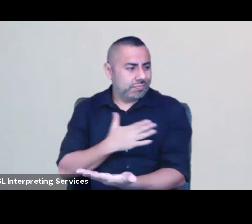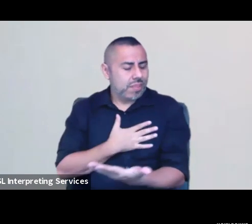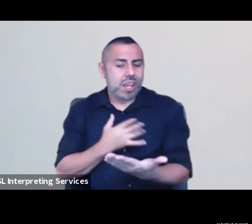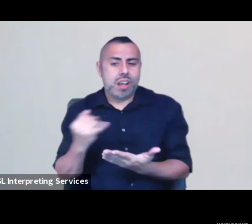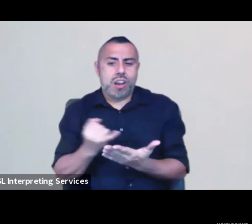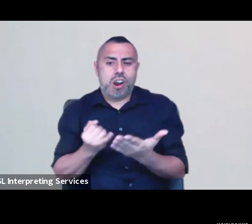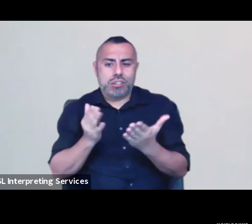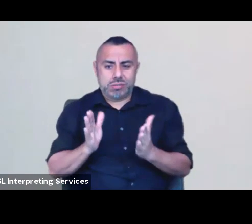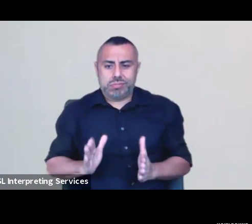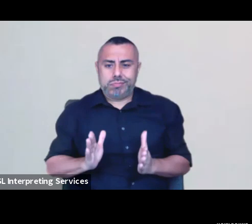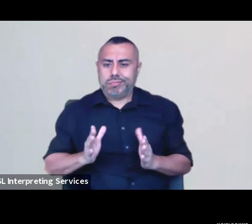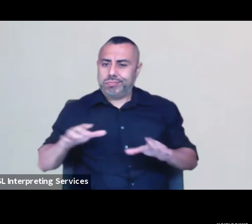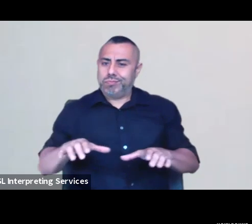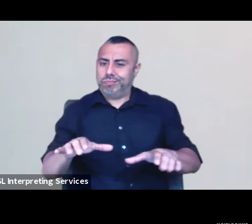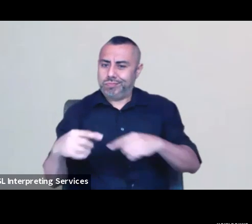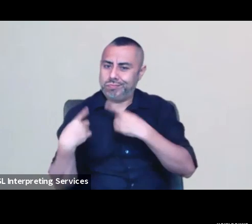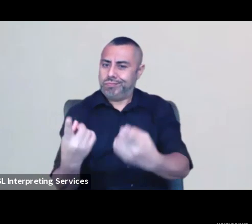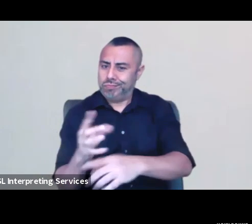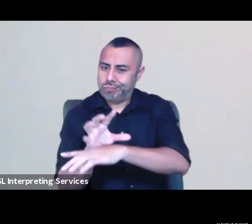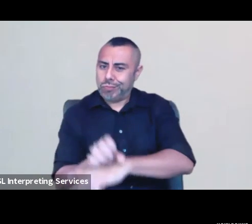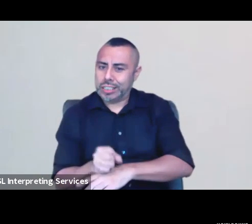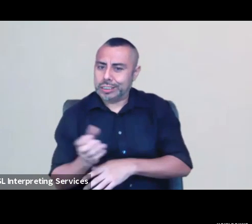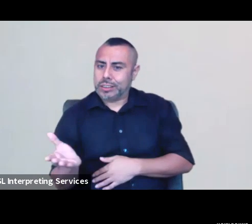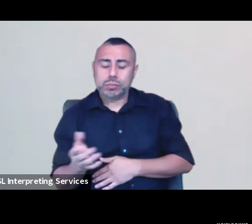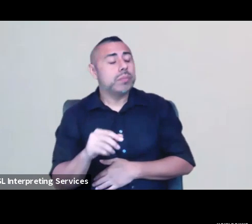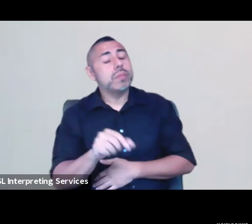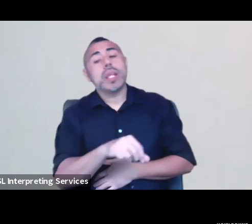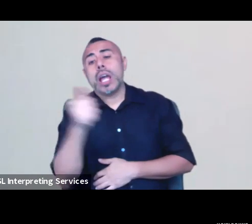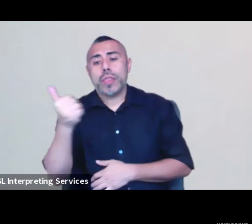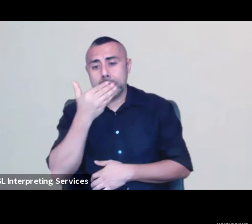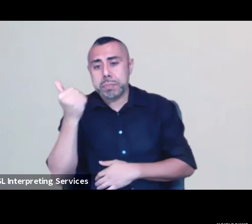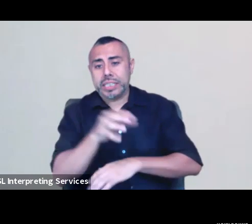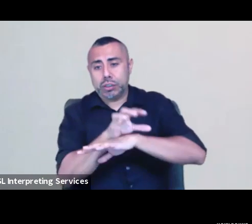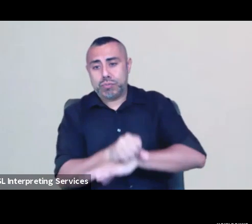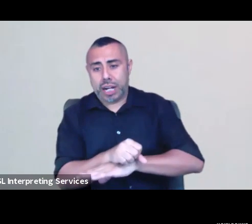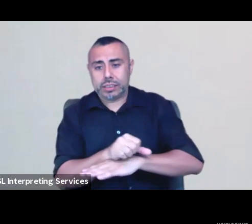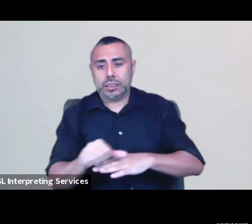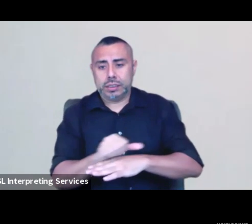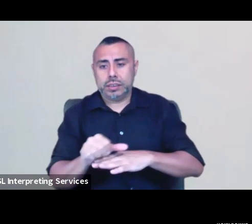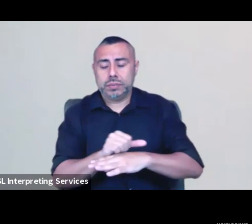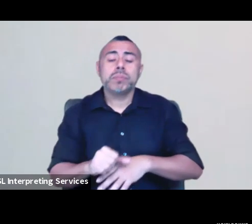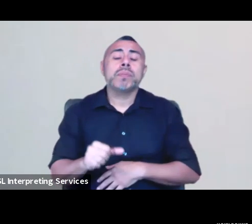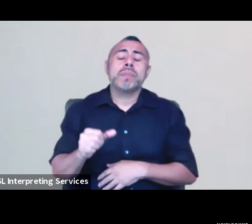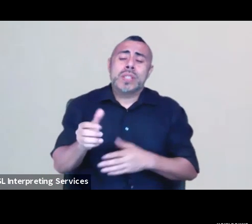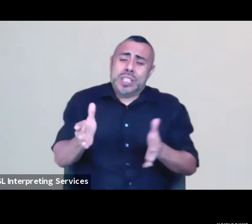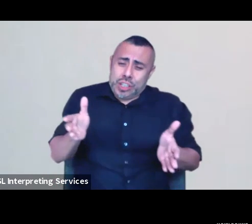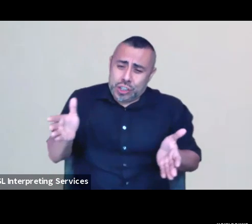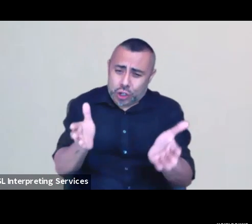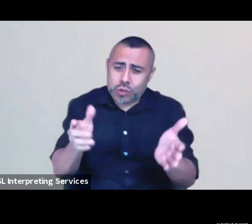And another best practice is that we want to encourage you to read the guidelines